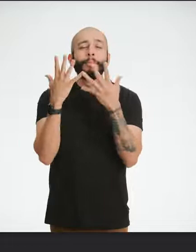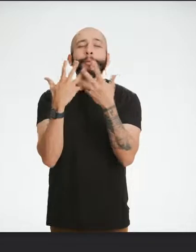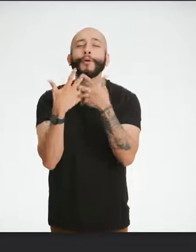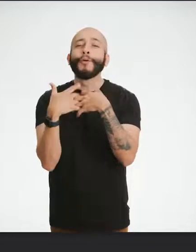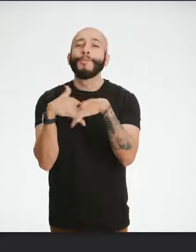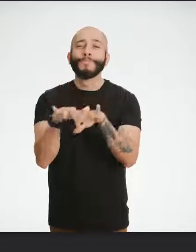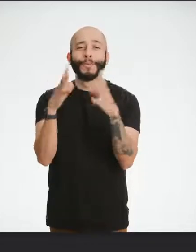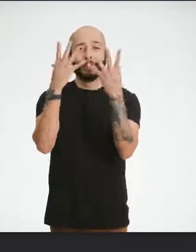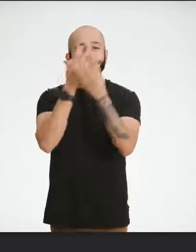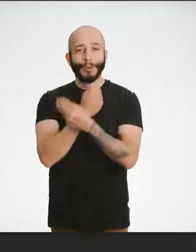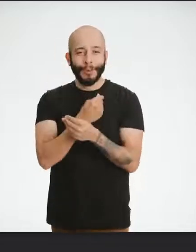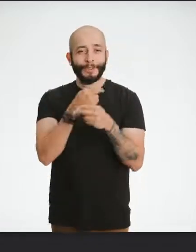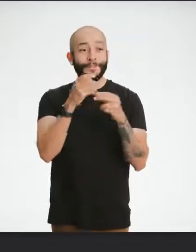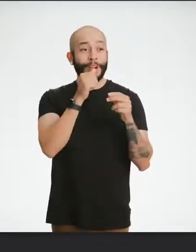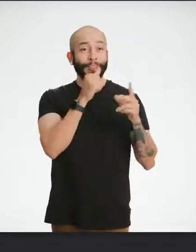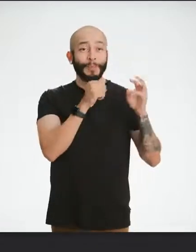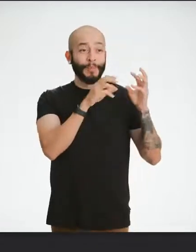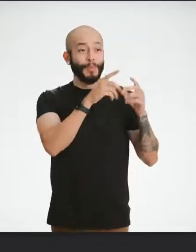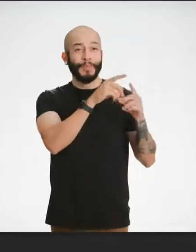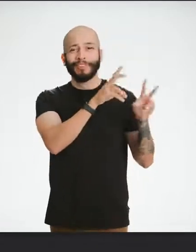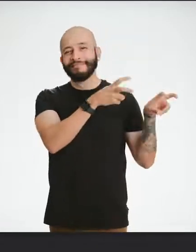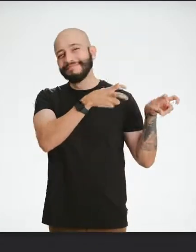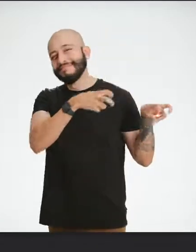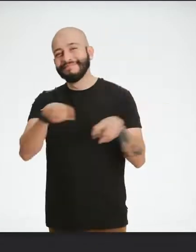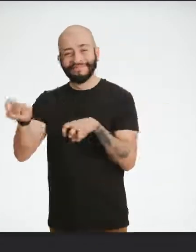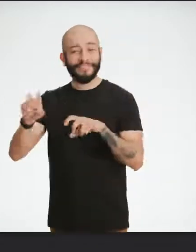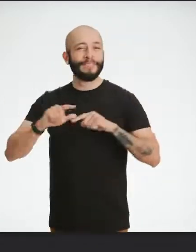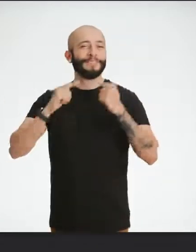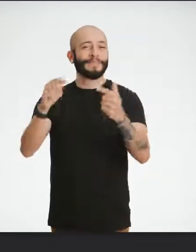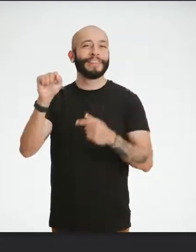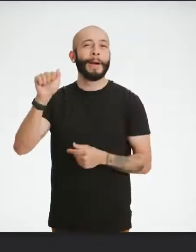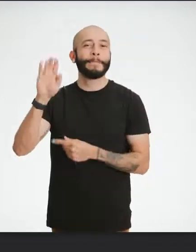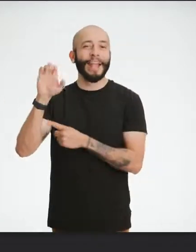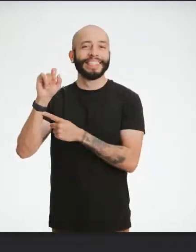alongside passwords during the transition. Back to you, Sebastien.